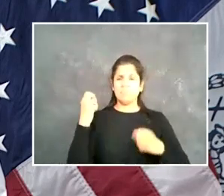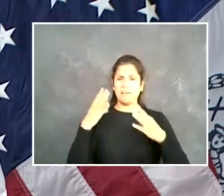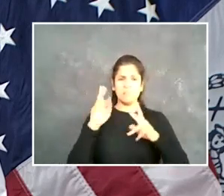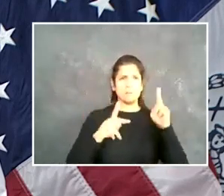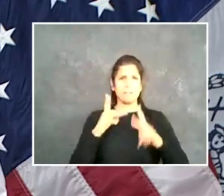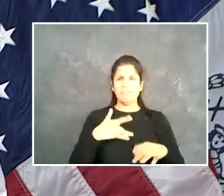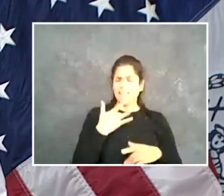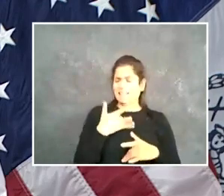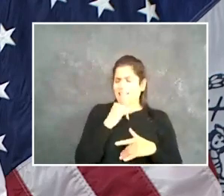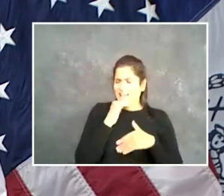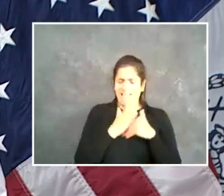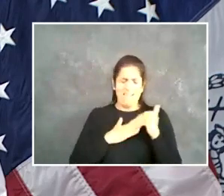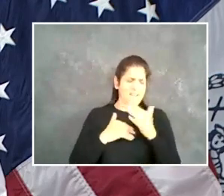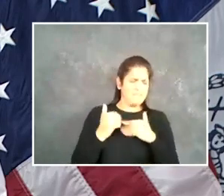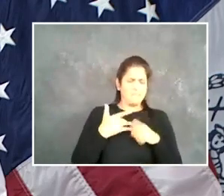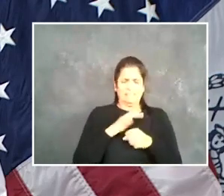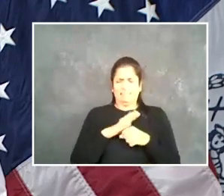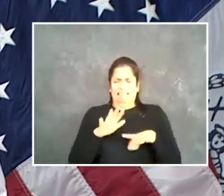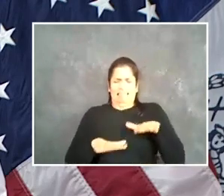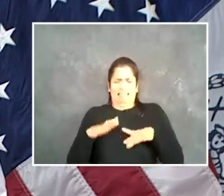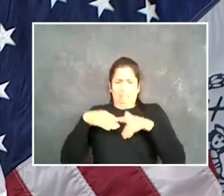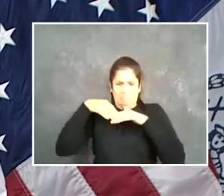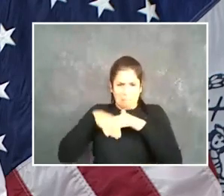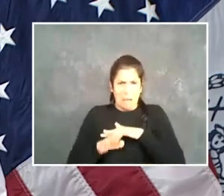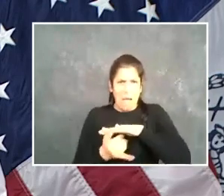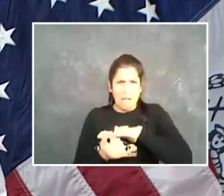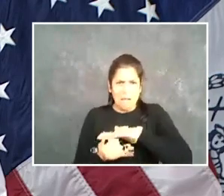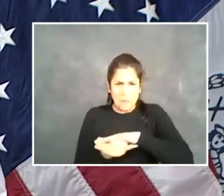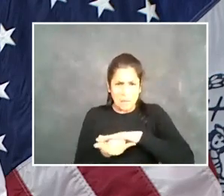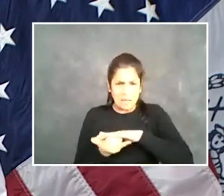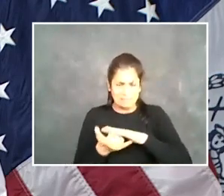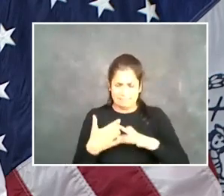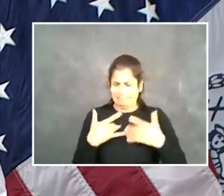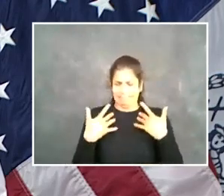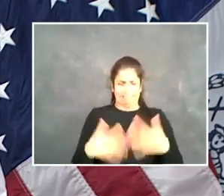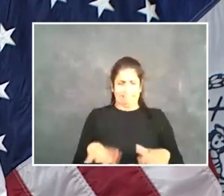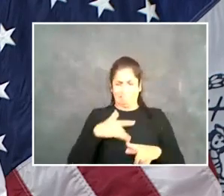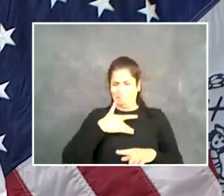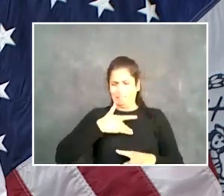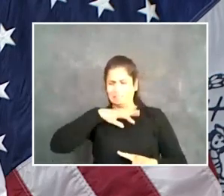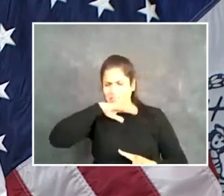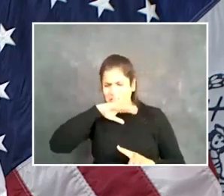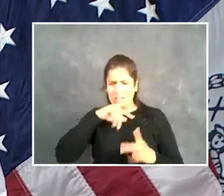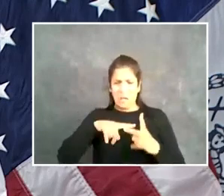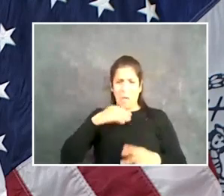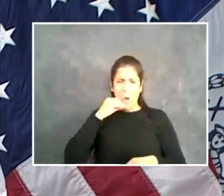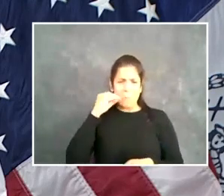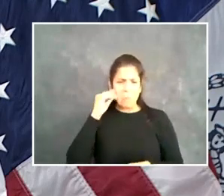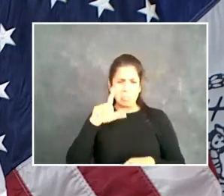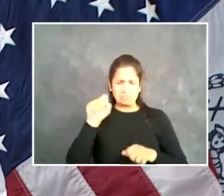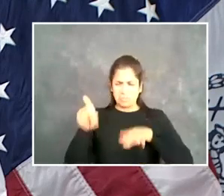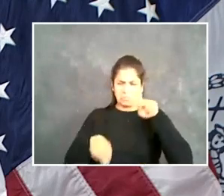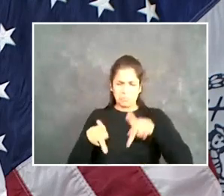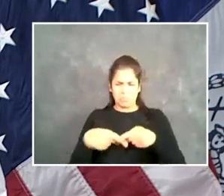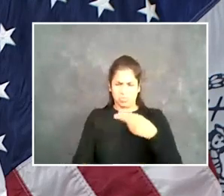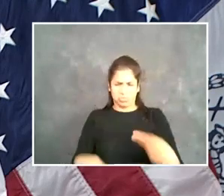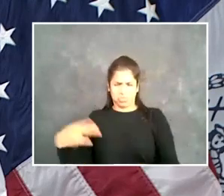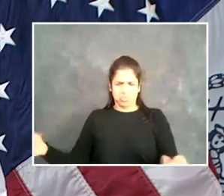IT'S UNPLEASANT TO WATCH. IT'S UNSETTLING TO WATCH. WE DON'T WANT ANYONE TO GO THROUGH IT.